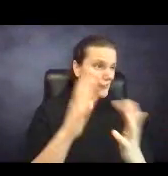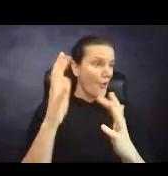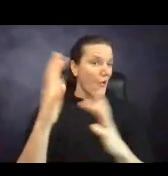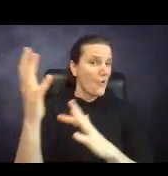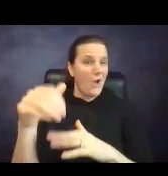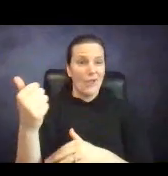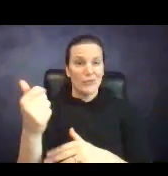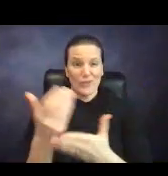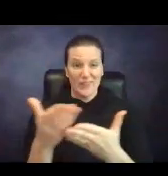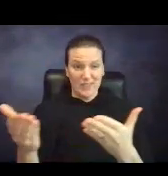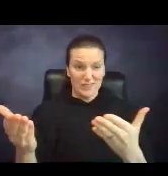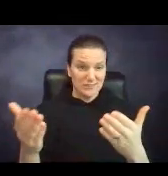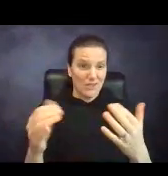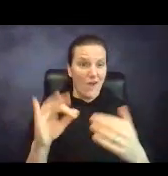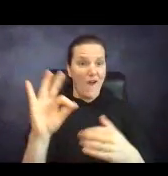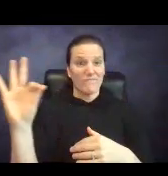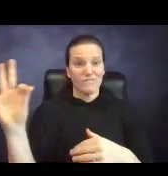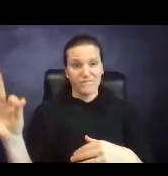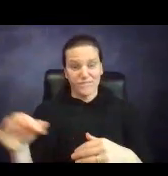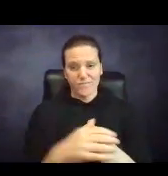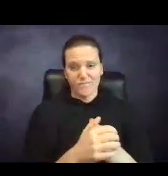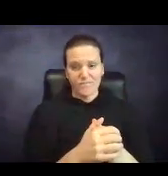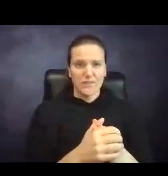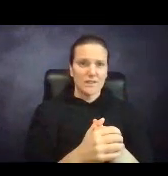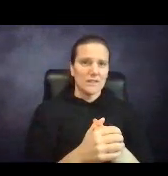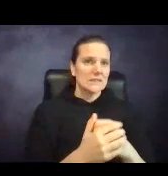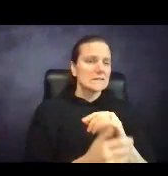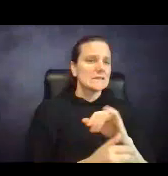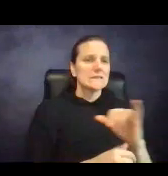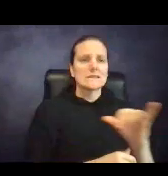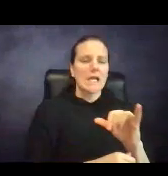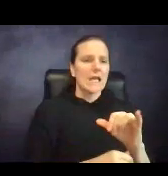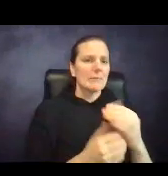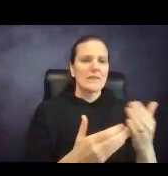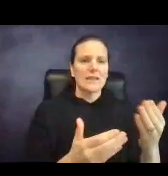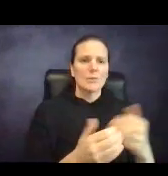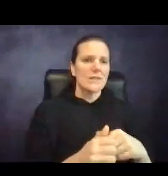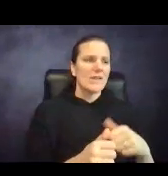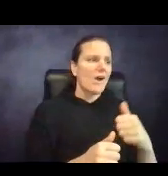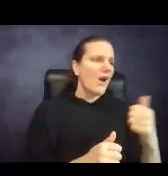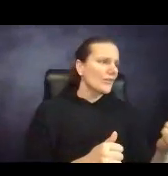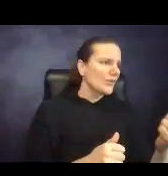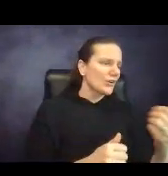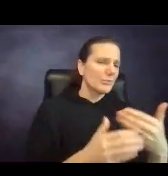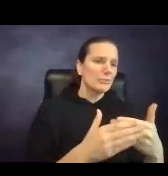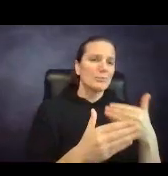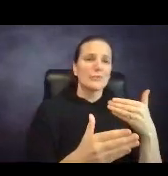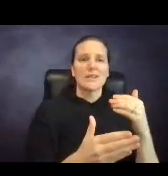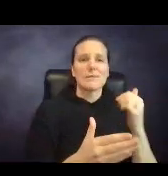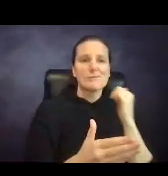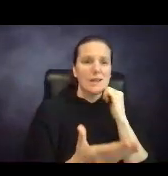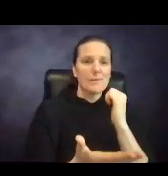Same thing with getting on an SSRI and perimenopause and menopause. You come in and you're just like, I feel awful,